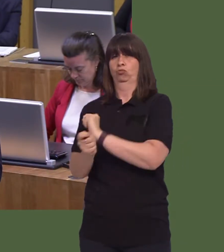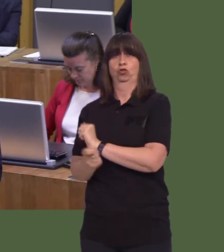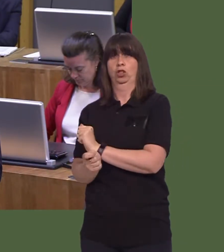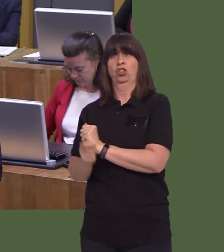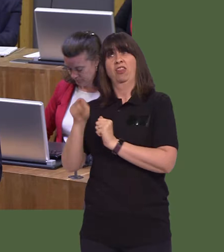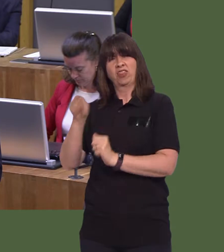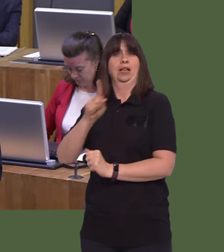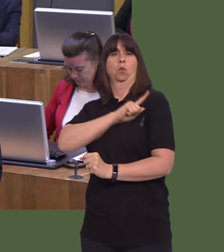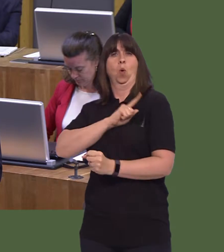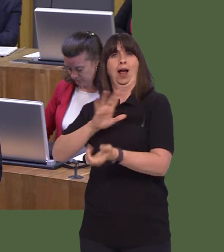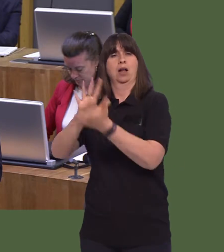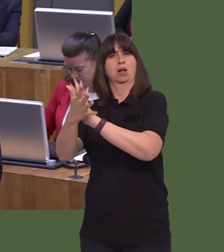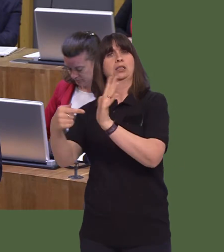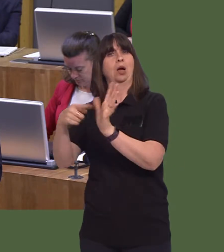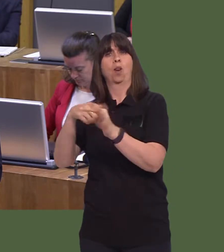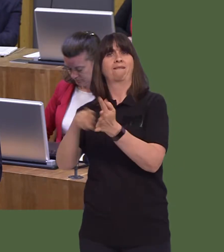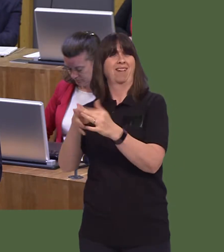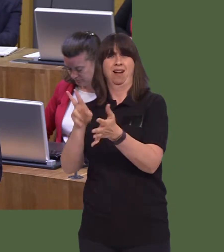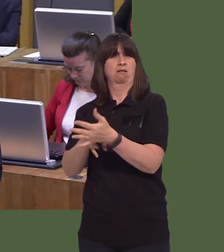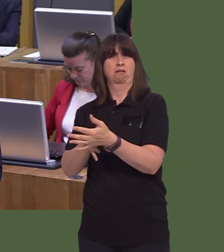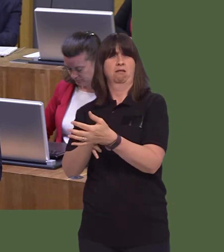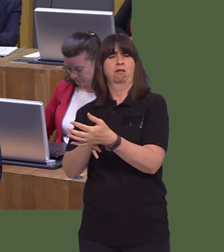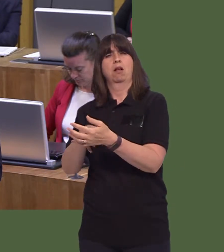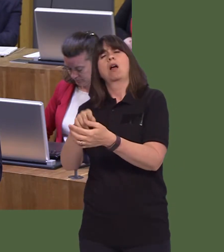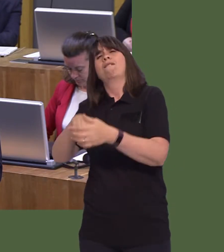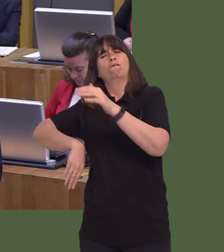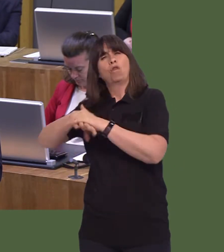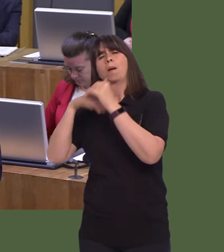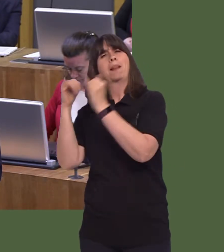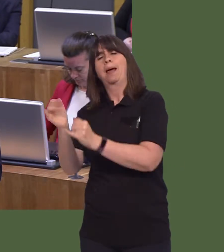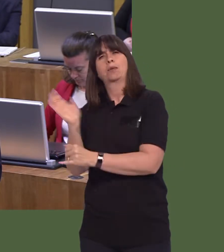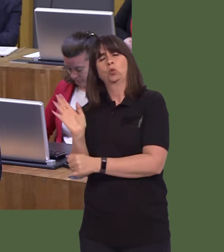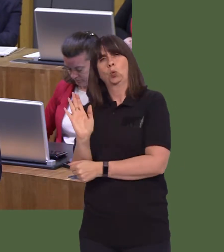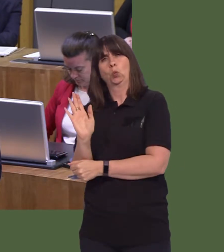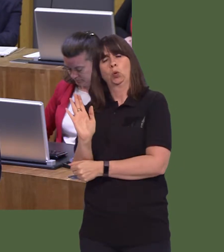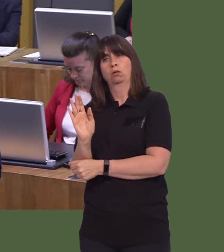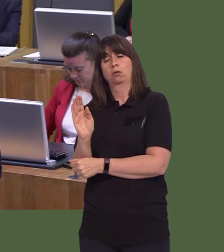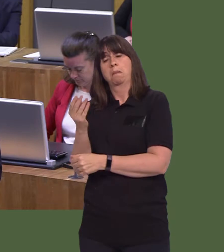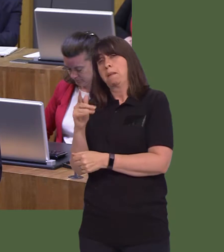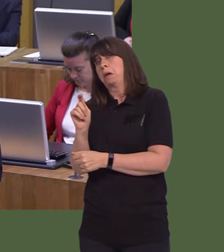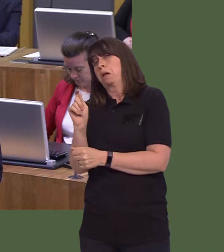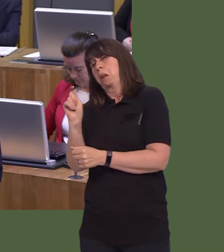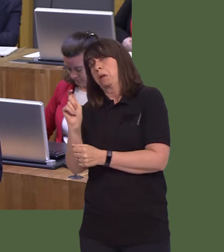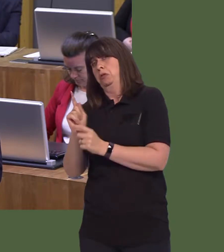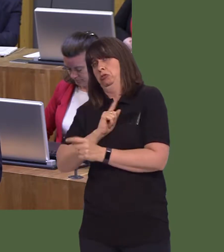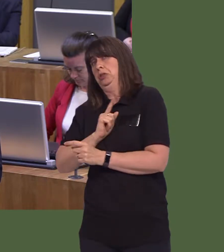of what happened at Tawel Fan, although it was obviously part of it. If that were the case, then we would see problems with reorganisation across Wales and, indeed,